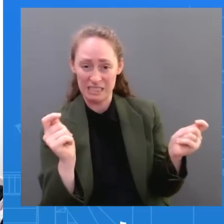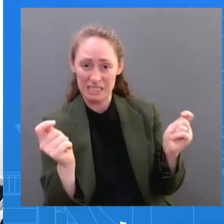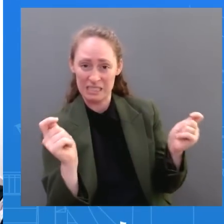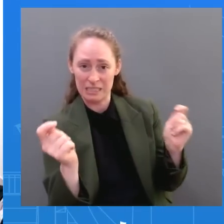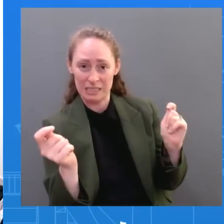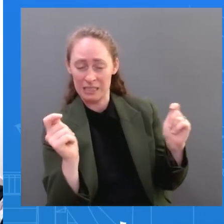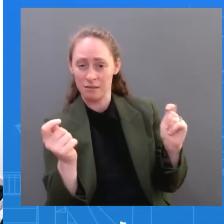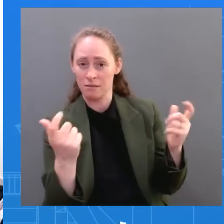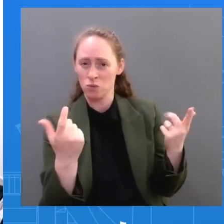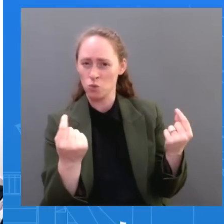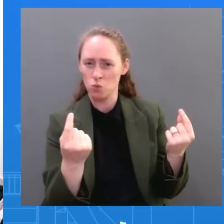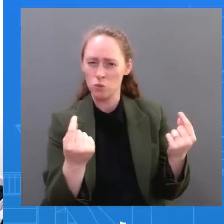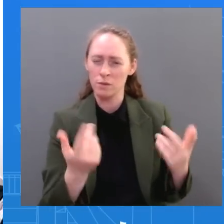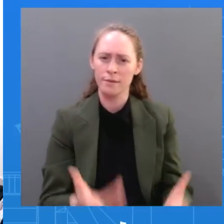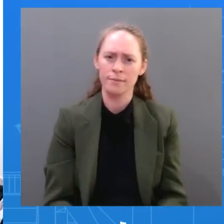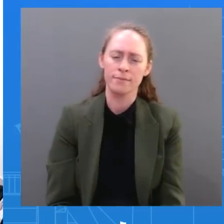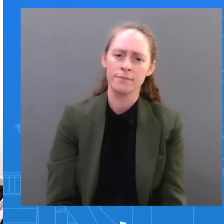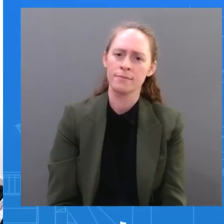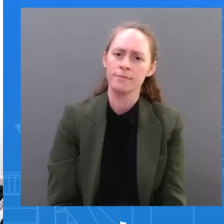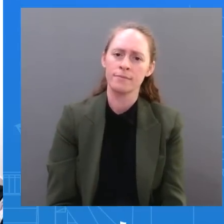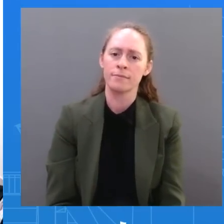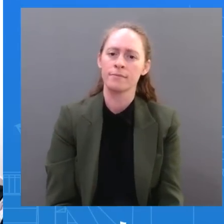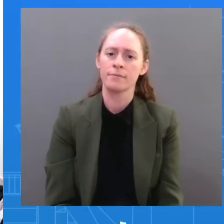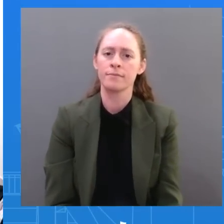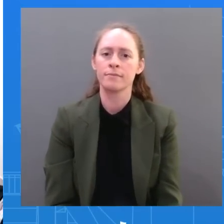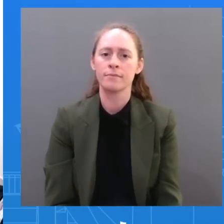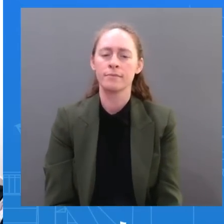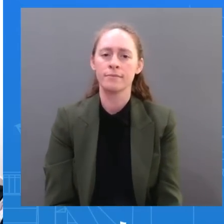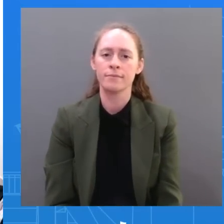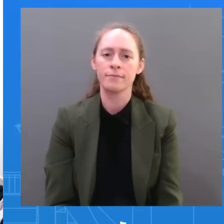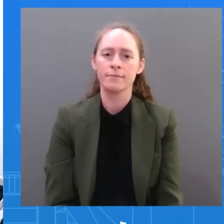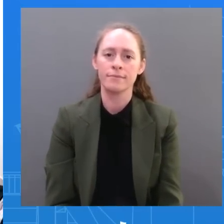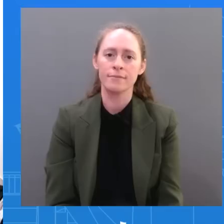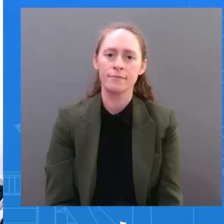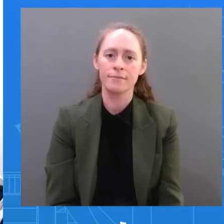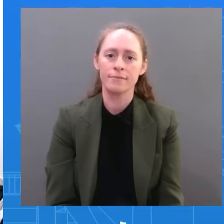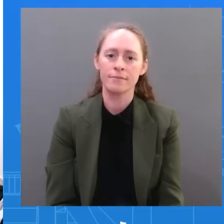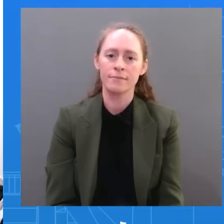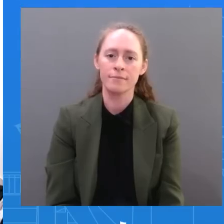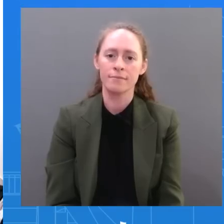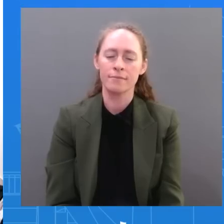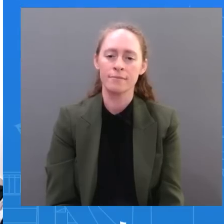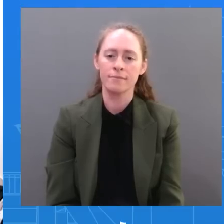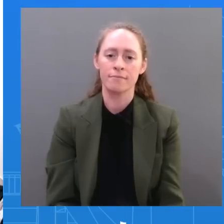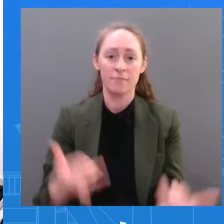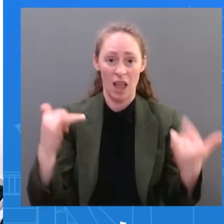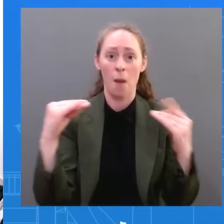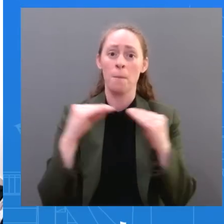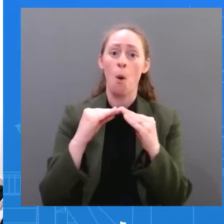by winter, is there a military solution to this conflict? And if not, what is the administration